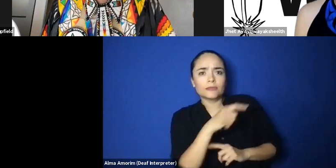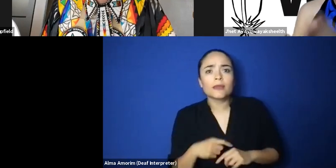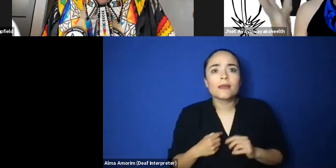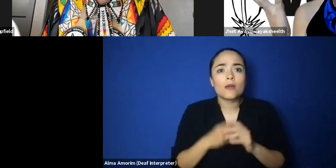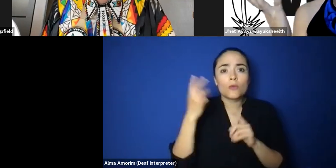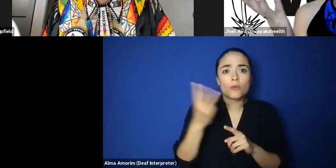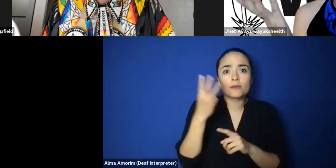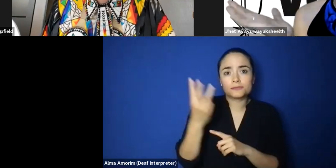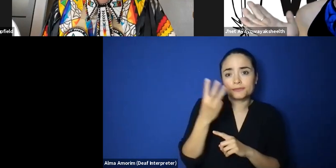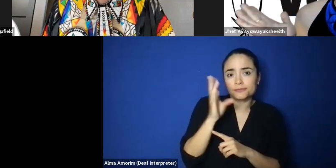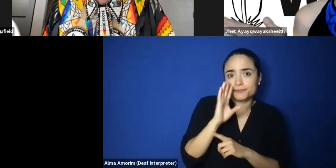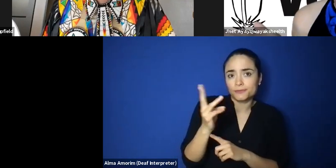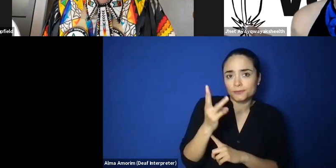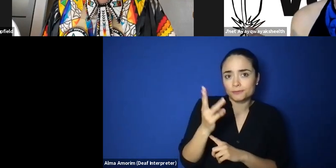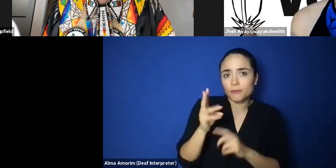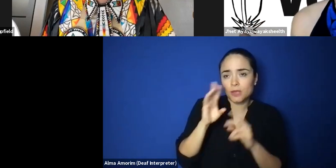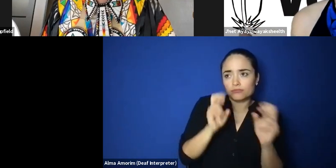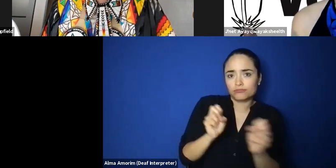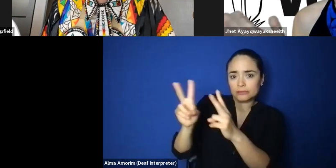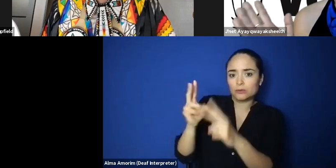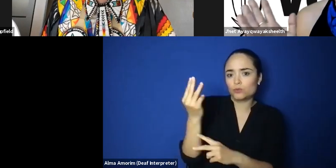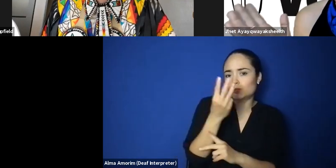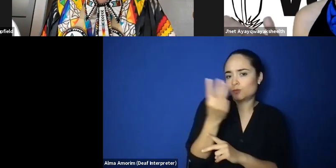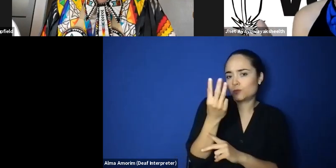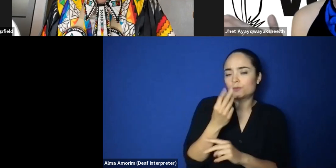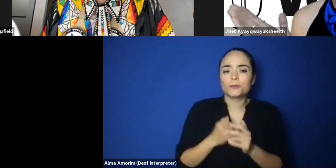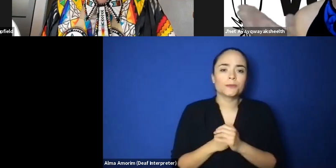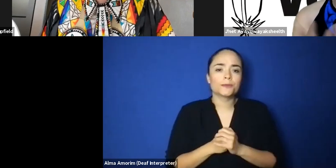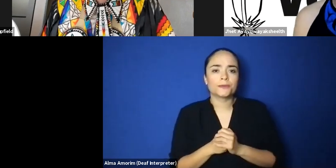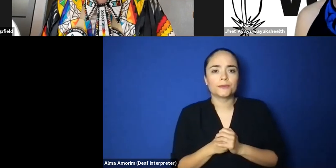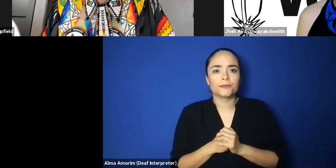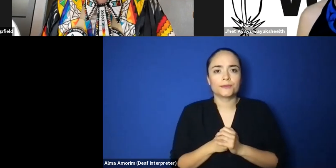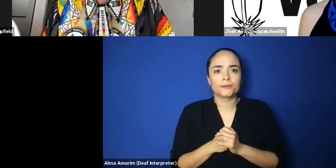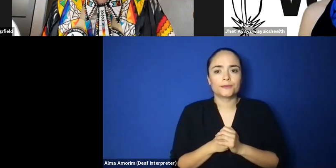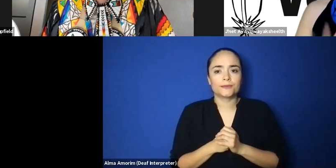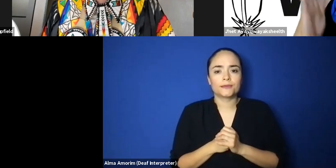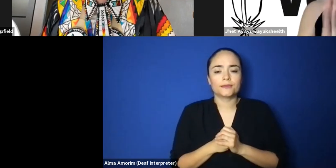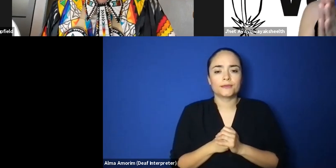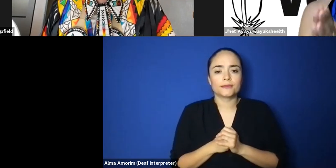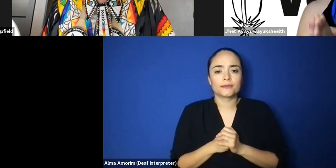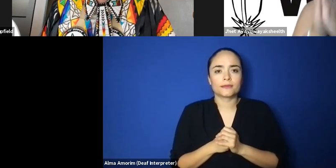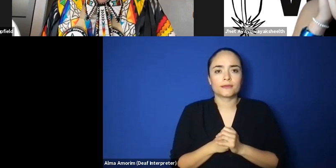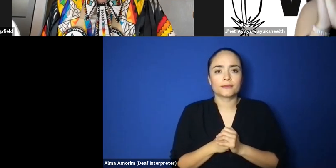take a picture of them dancing today, and you can post it online @ROMtoronto. Thanks again.